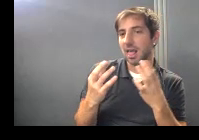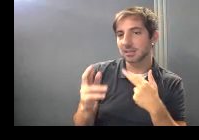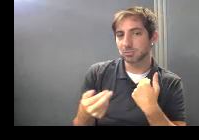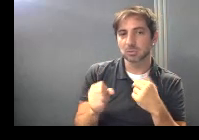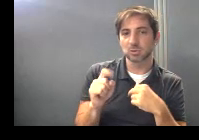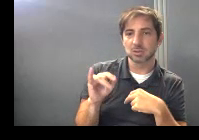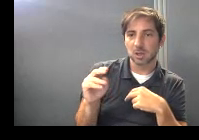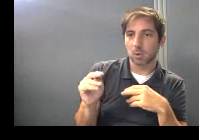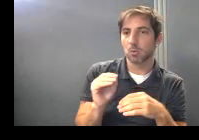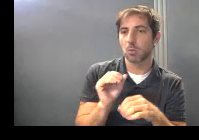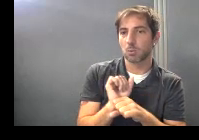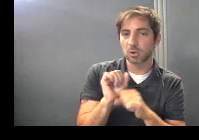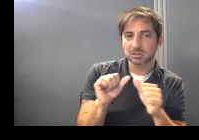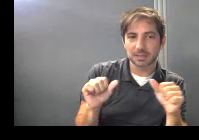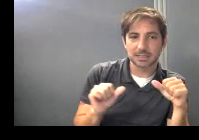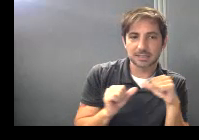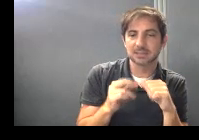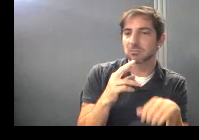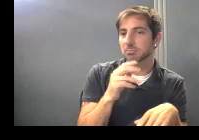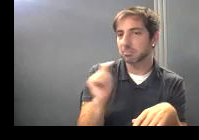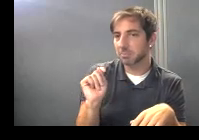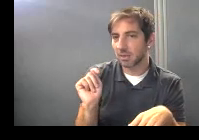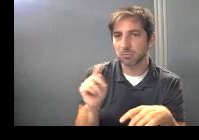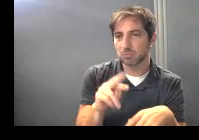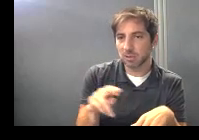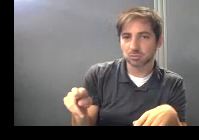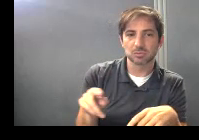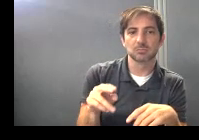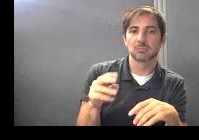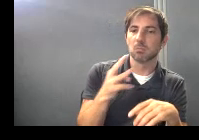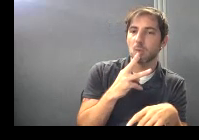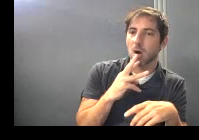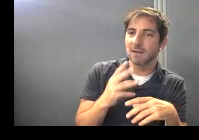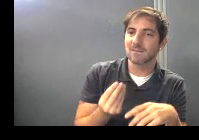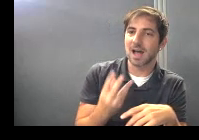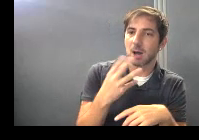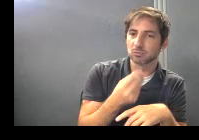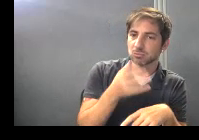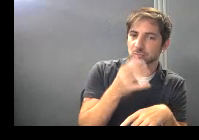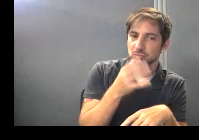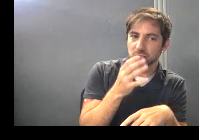AND WATER FOUNTAINS. SOMETHING OVER LOOKED, IF YOU HAVE A STAGE,